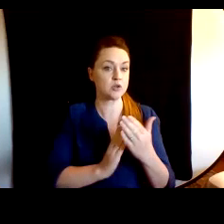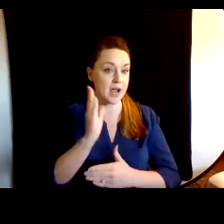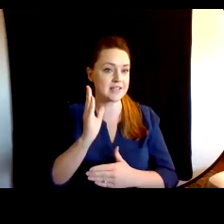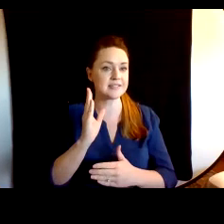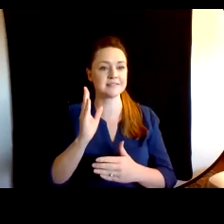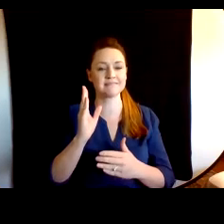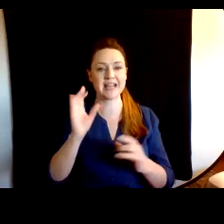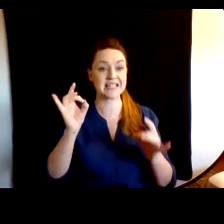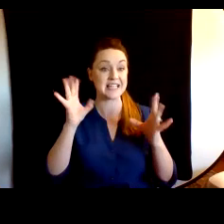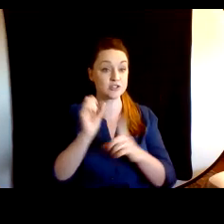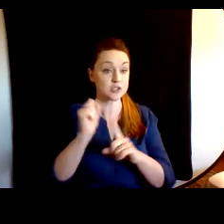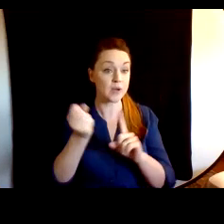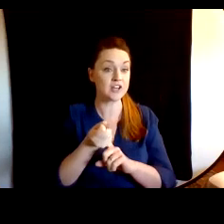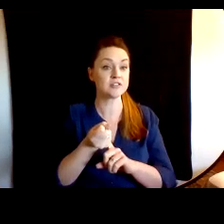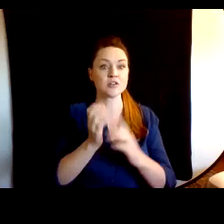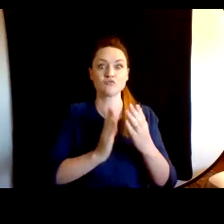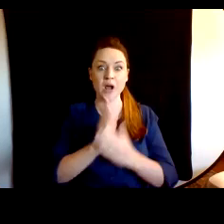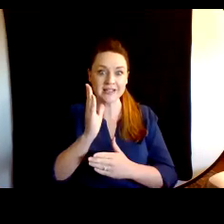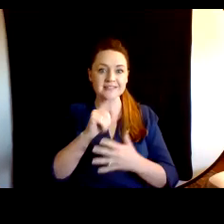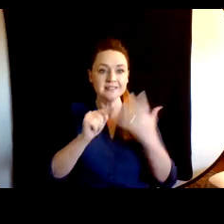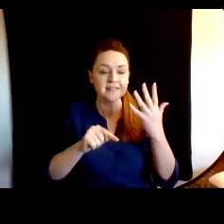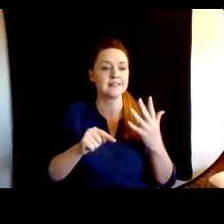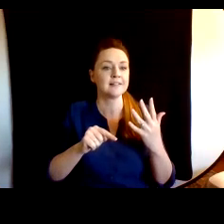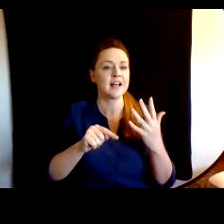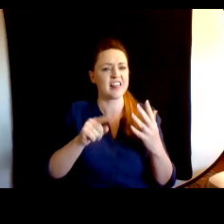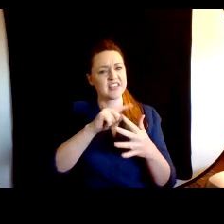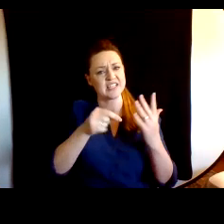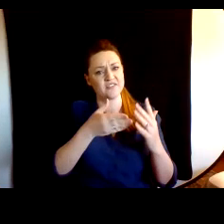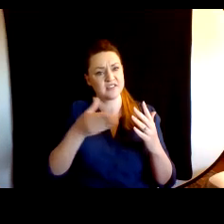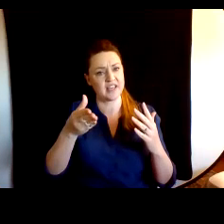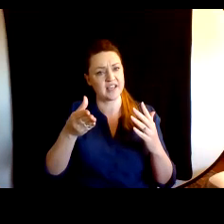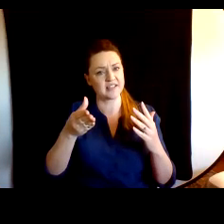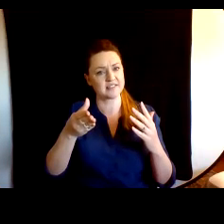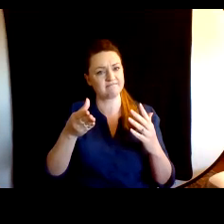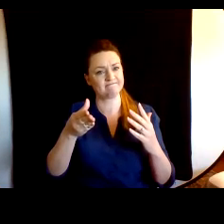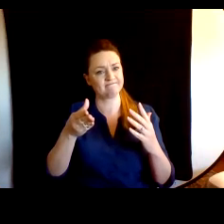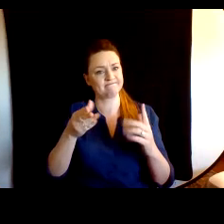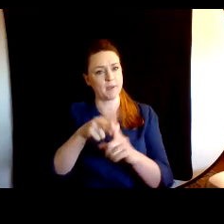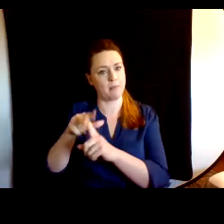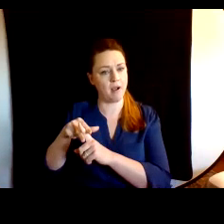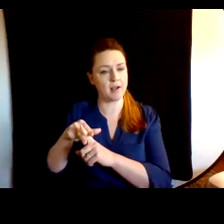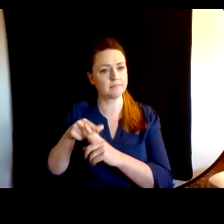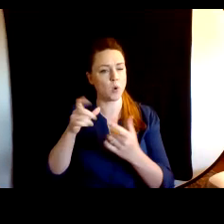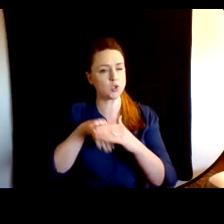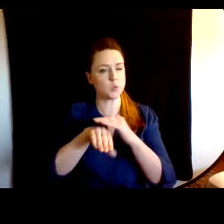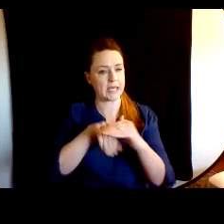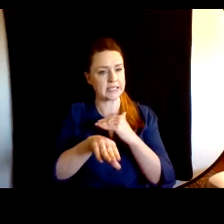and emergencies and how these different attributes are enshrined in law. So let's talk about access in that way. As it relates to the ADA,